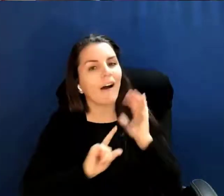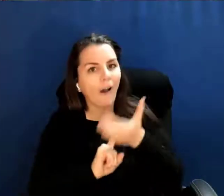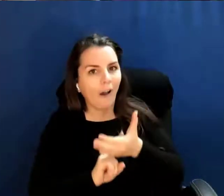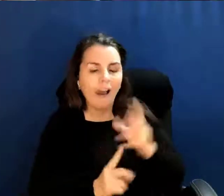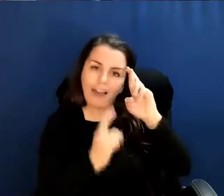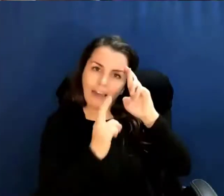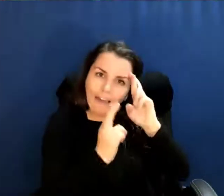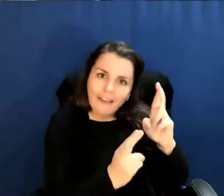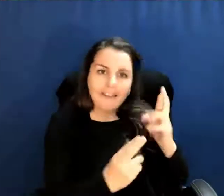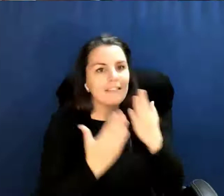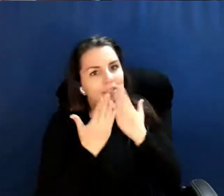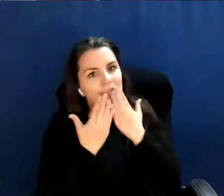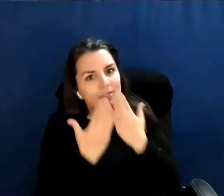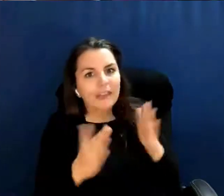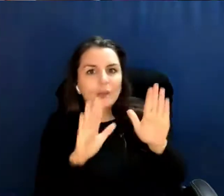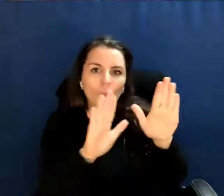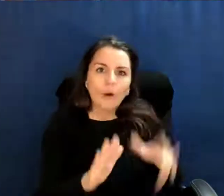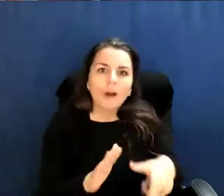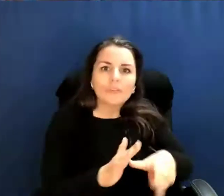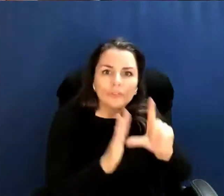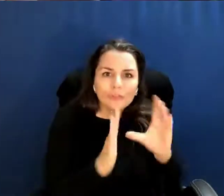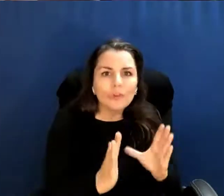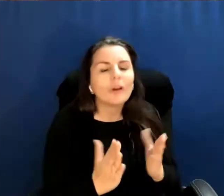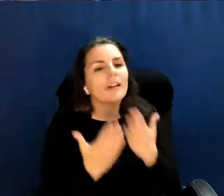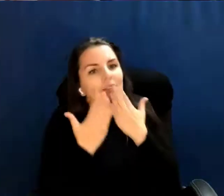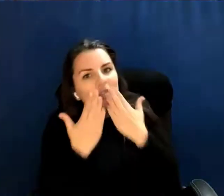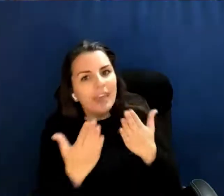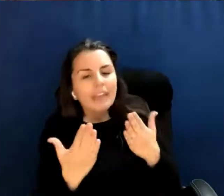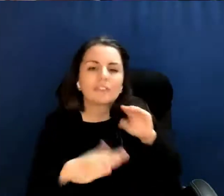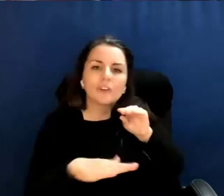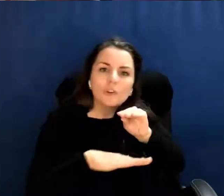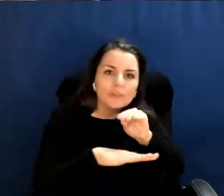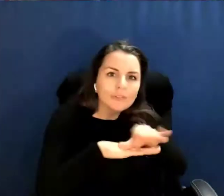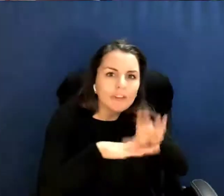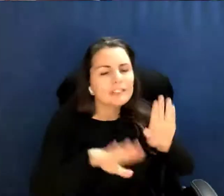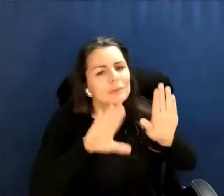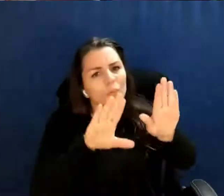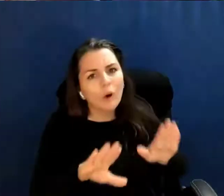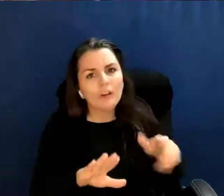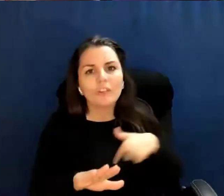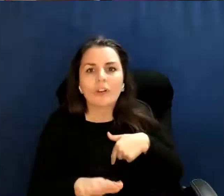Thanks for all of your insightful tips, and I have covered them here, here, and here.